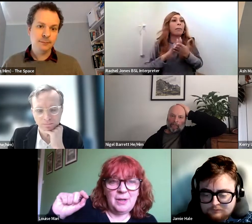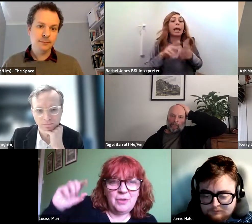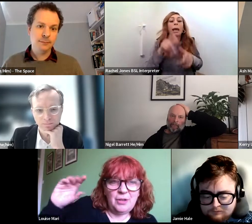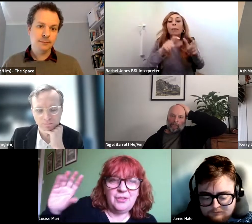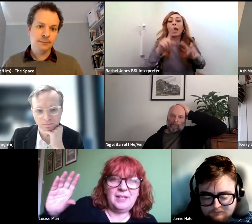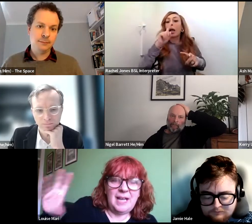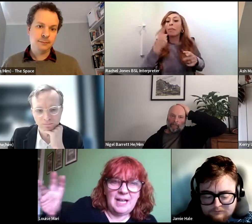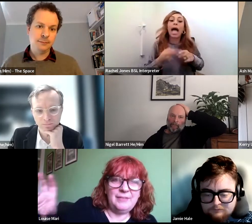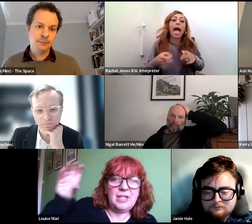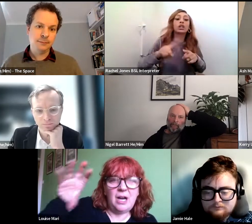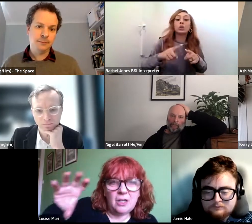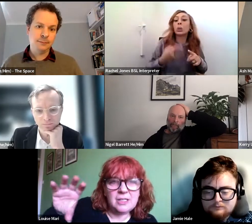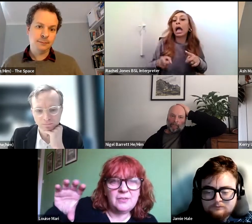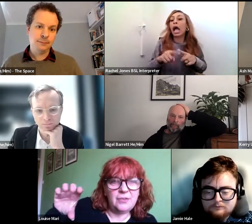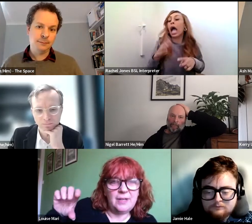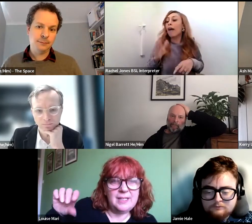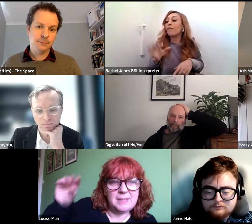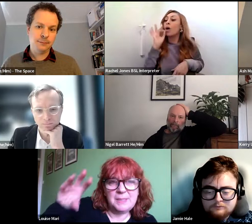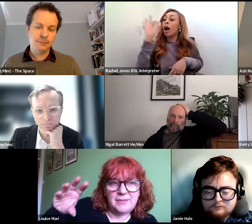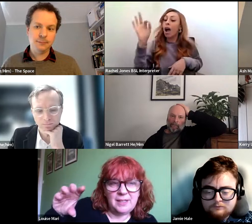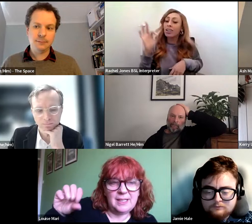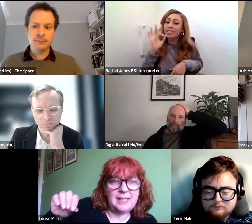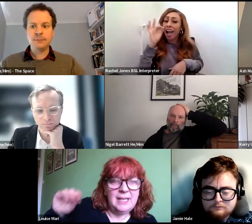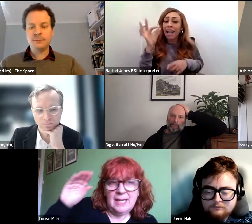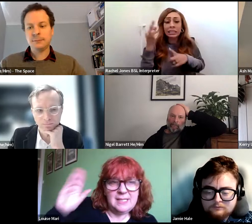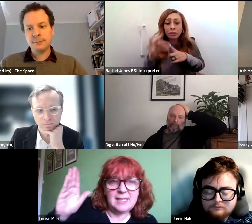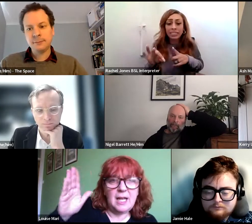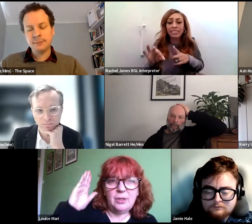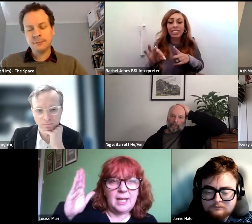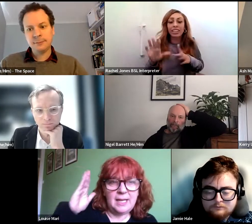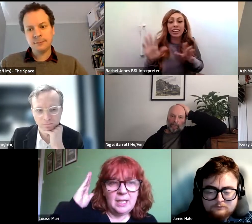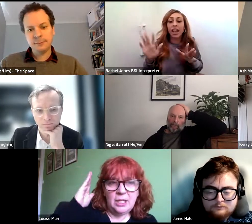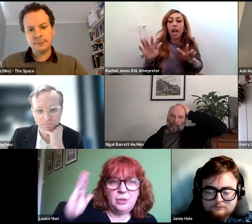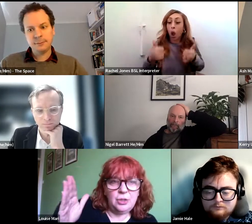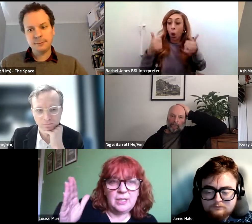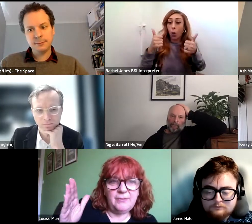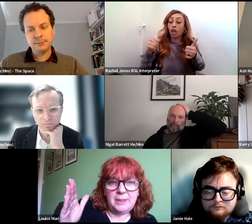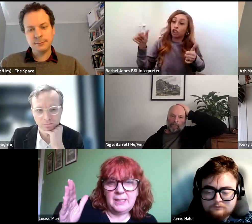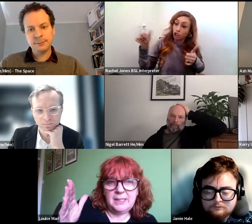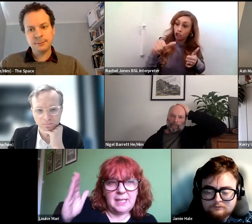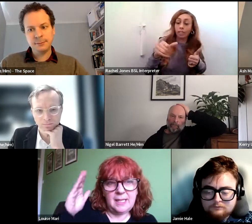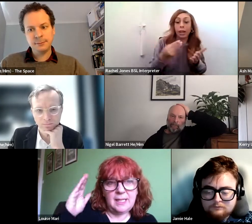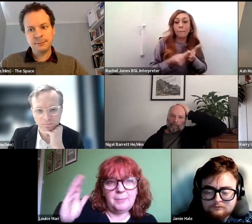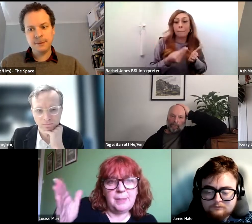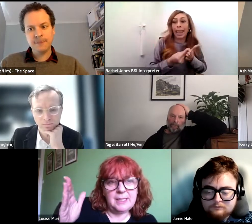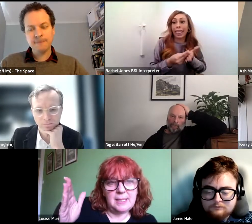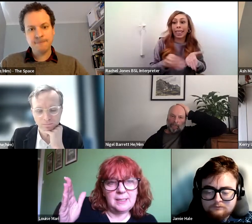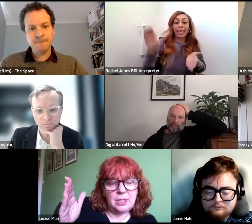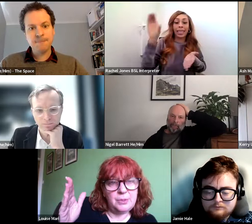rather than having to ask for it specifically, it's like OK, you should have money to get a BSL interpreter,